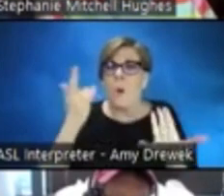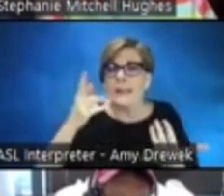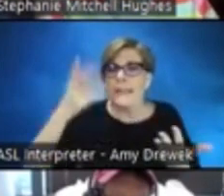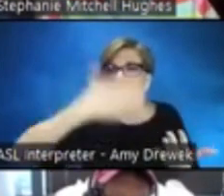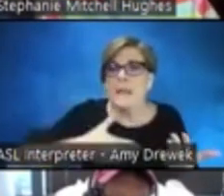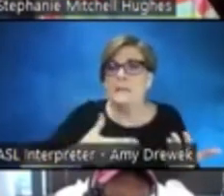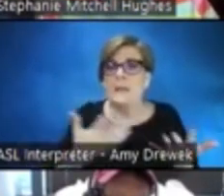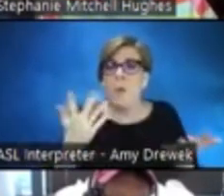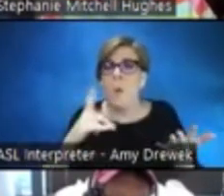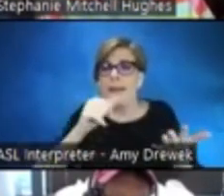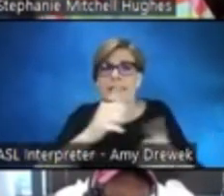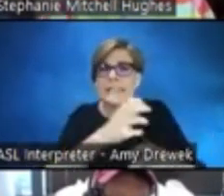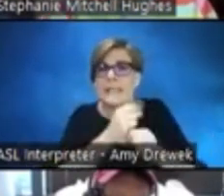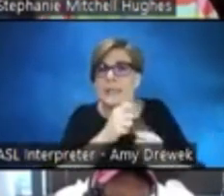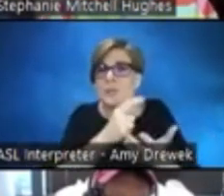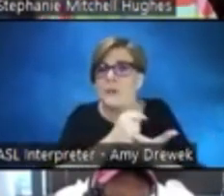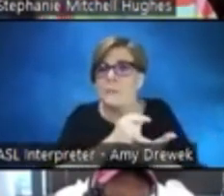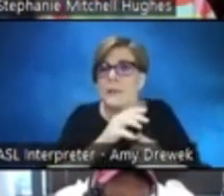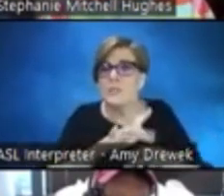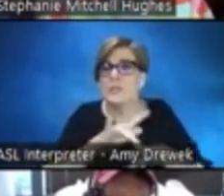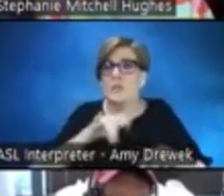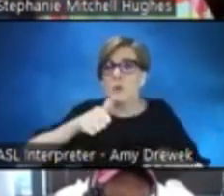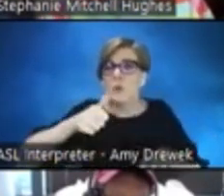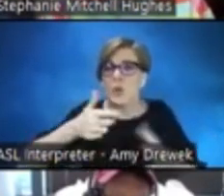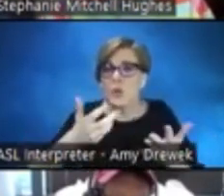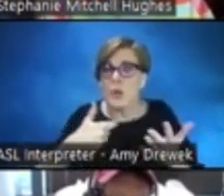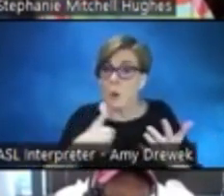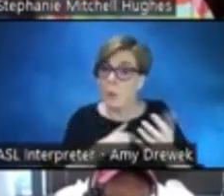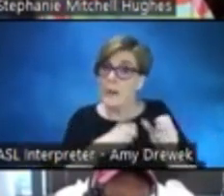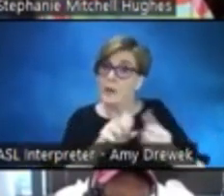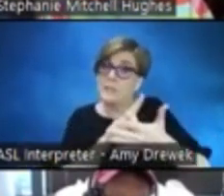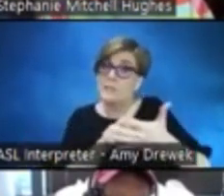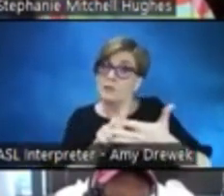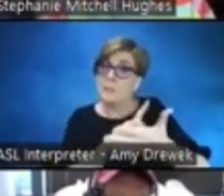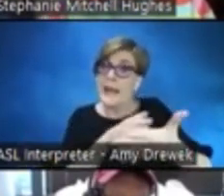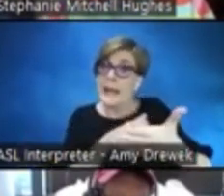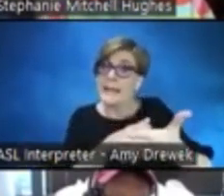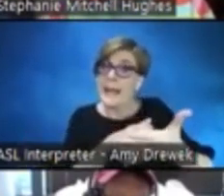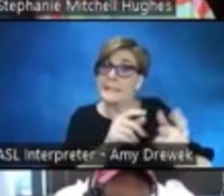WE CAN HAVE THE SAME KIND OF DISCRIMINATION ENVIRONMENT, BUT RATHER IT IS A RESPECTFUL